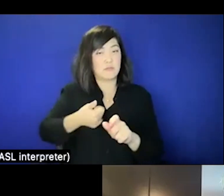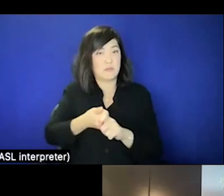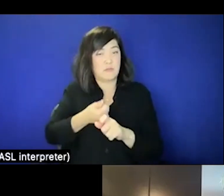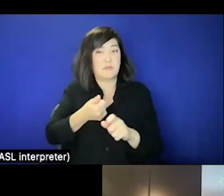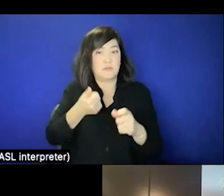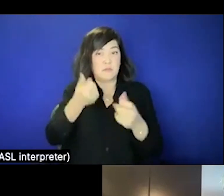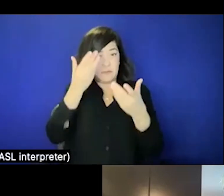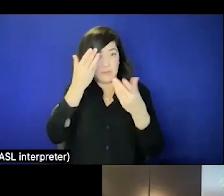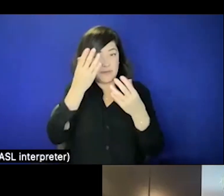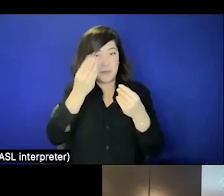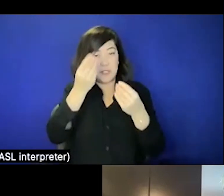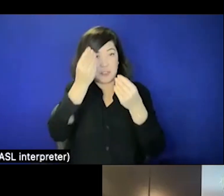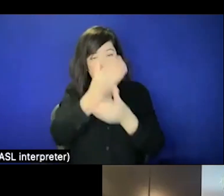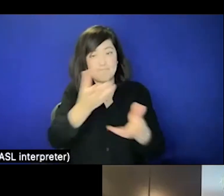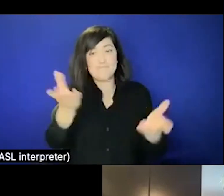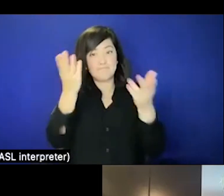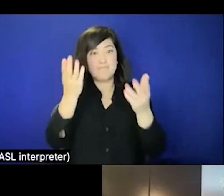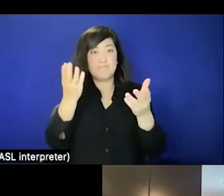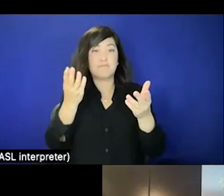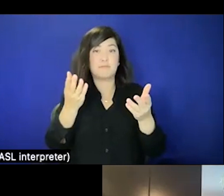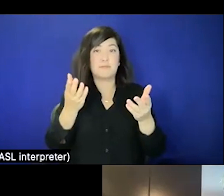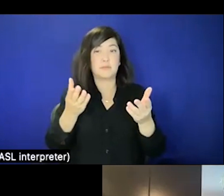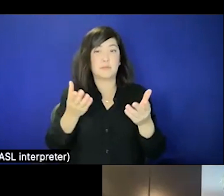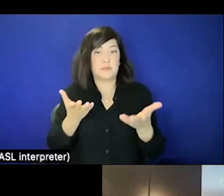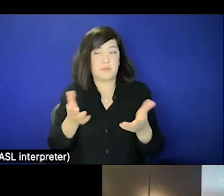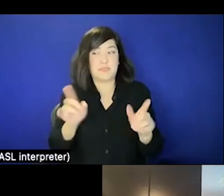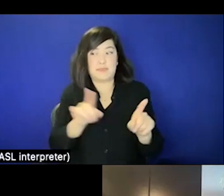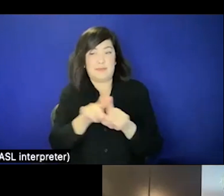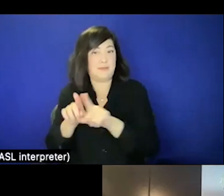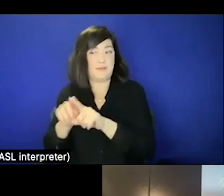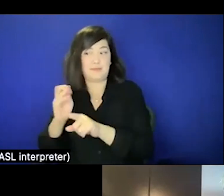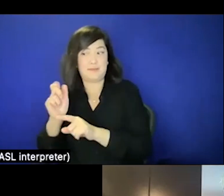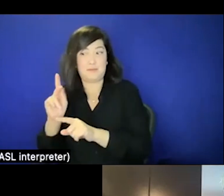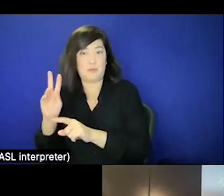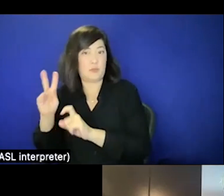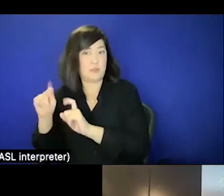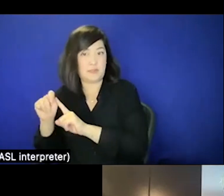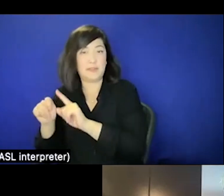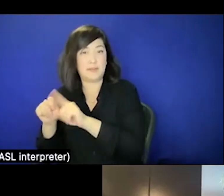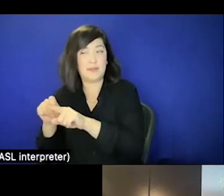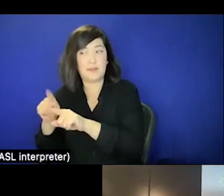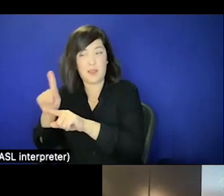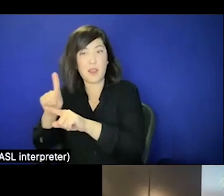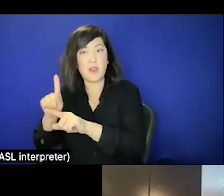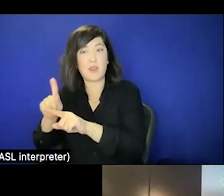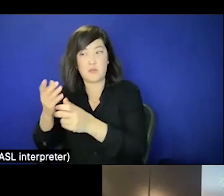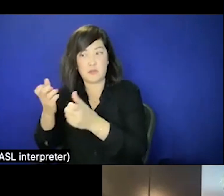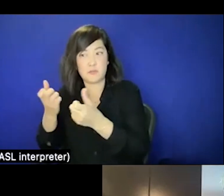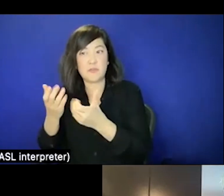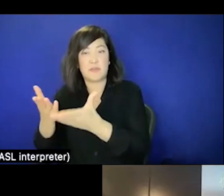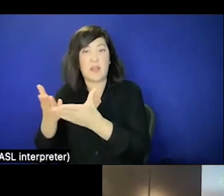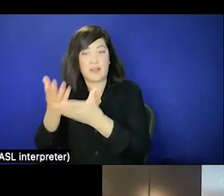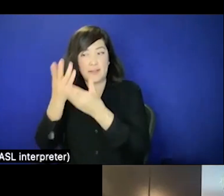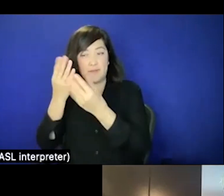particularly around its products, is built around that notion. Let's make this available to anyone.